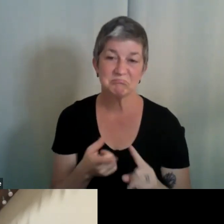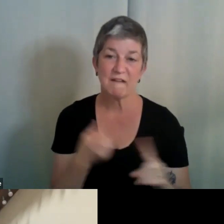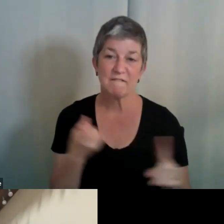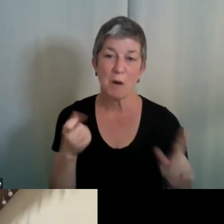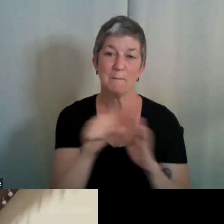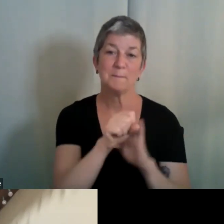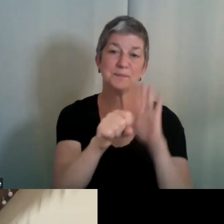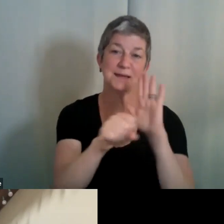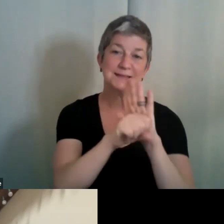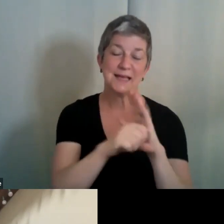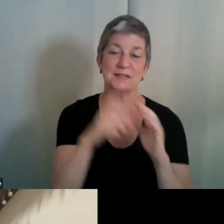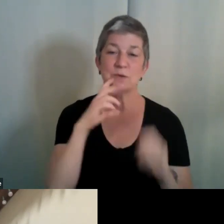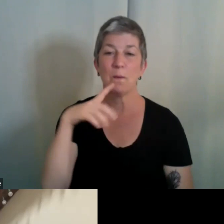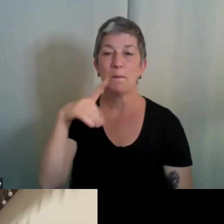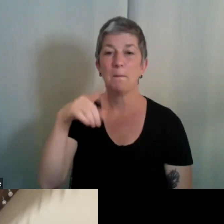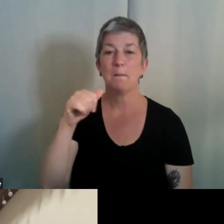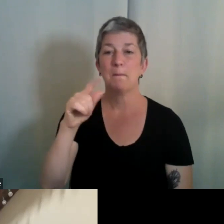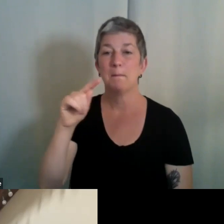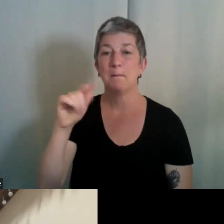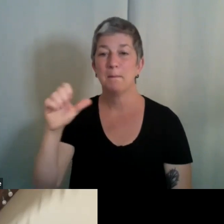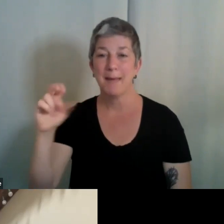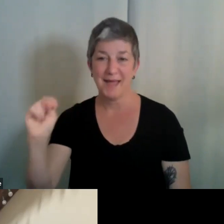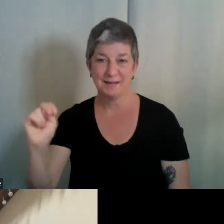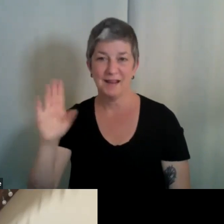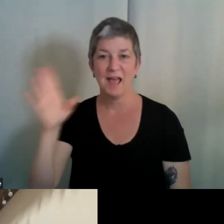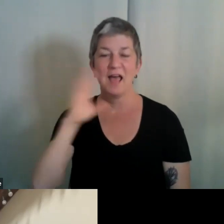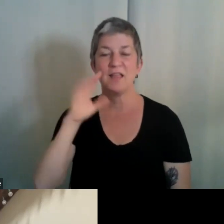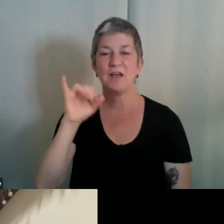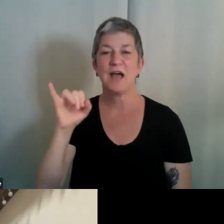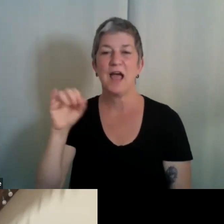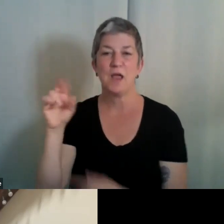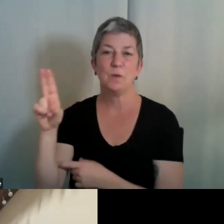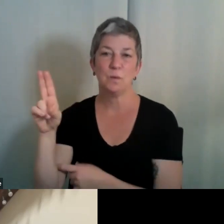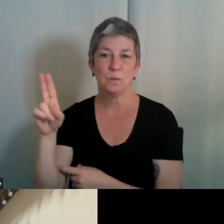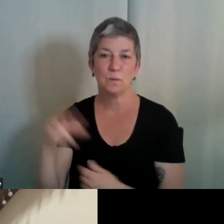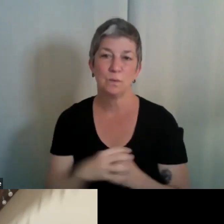So Patton and their their intermediate units, would be the